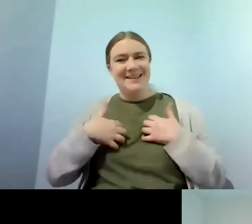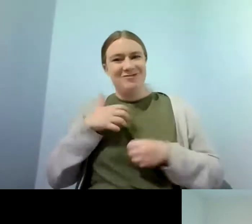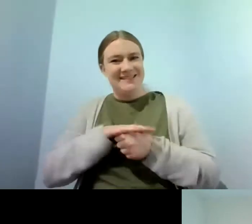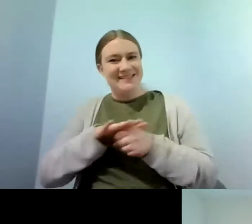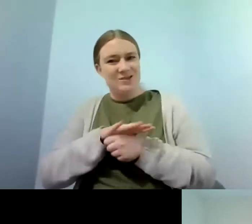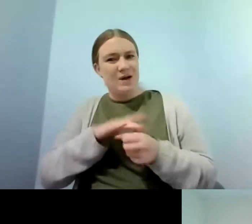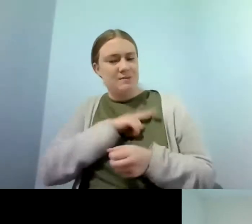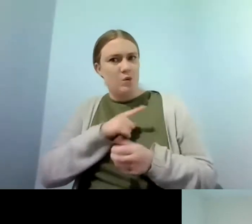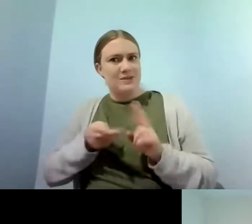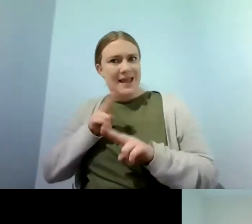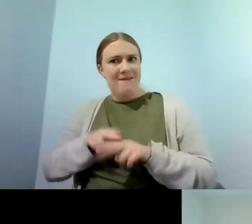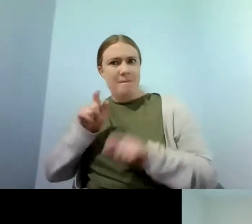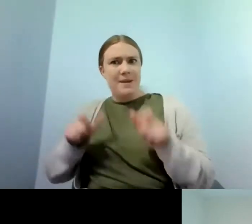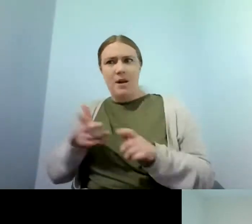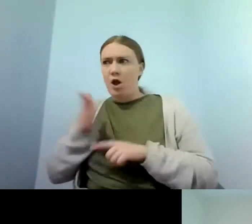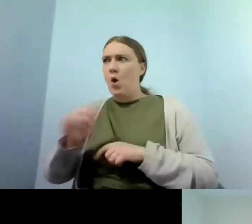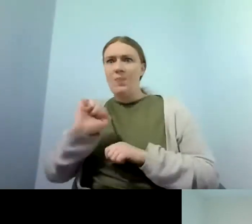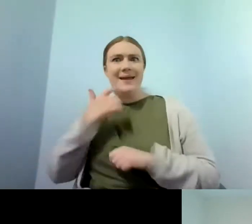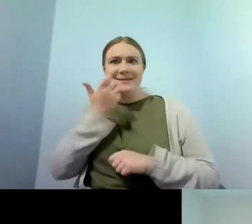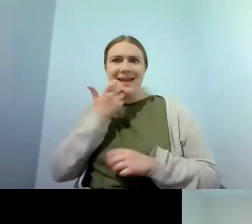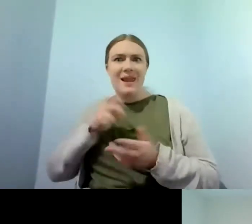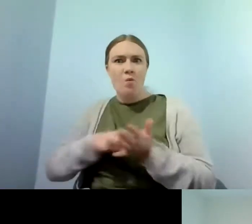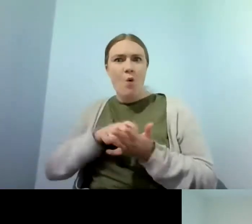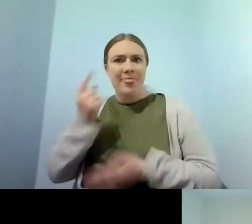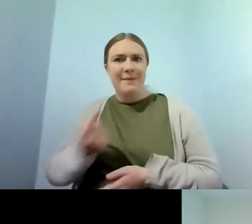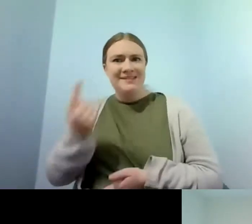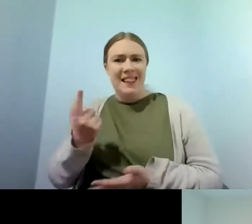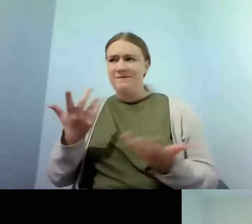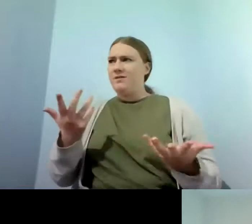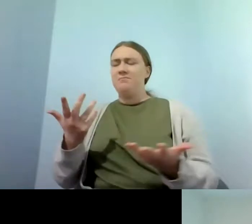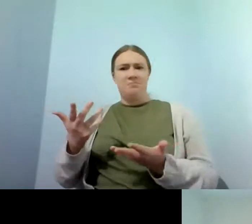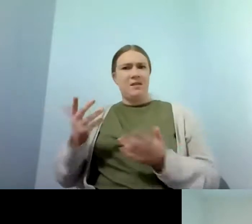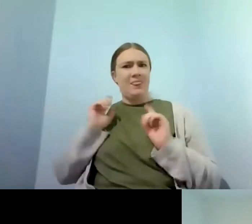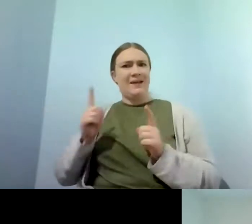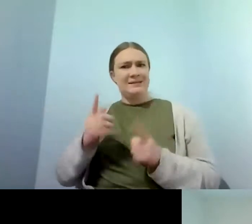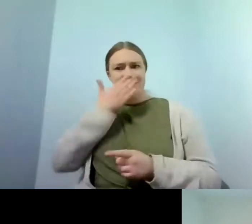if people are going there on their daily walks and generally the the paths will be more well